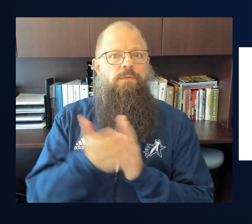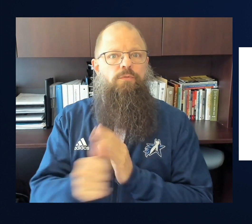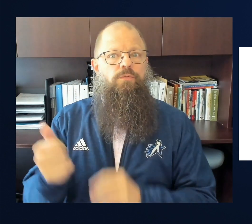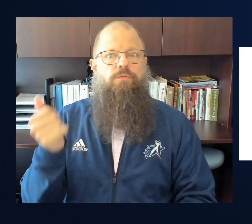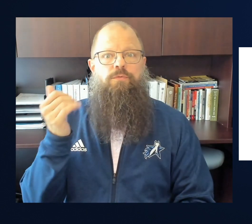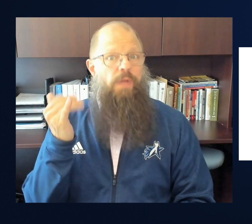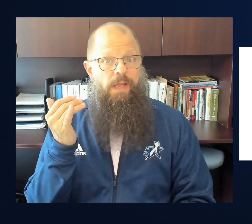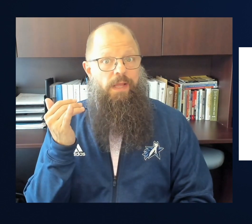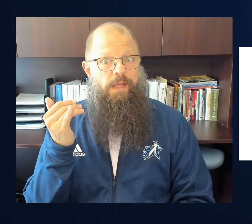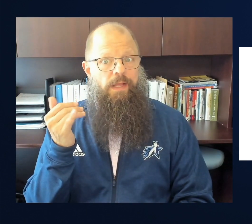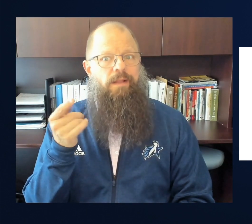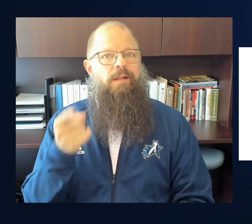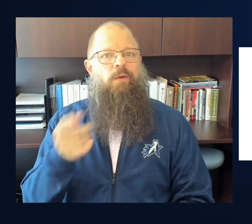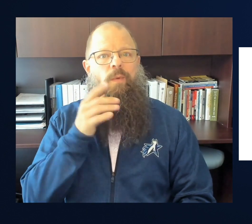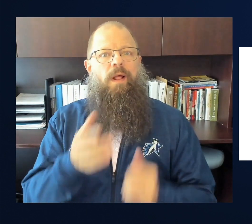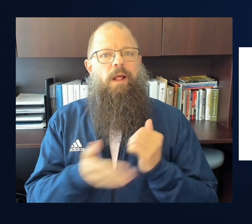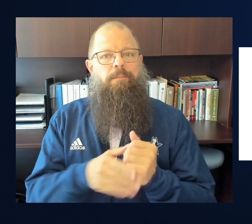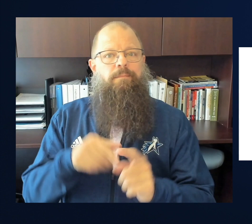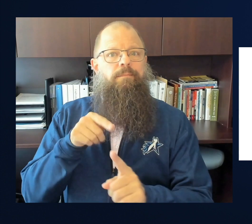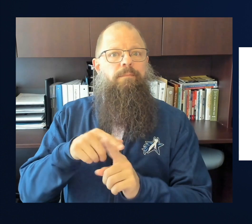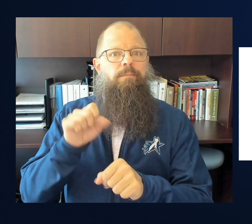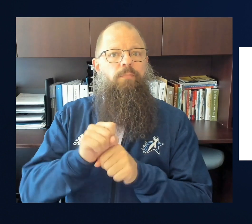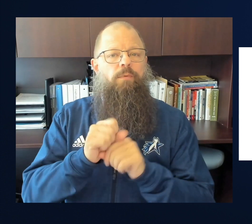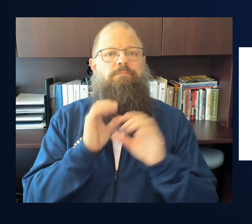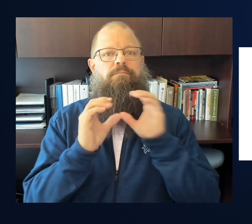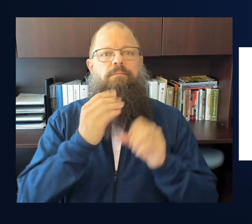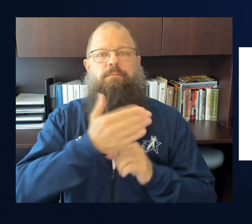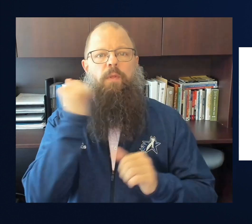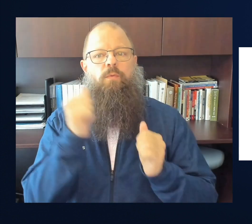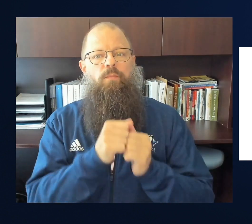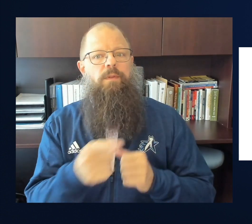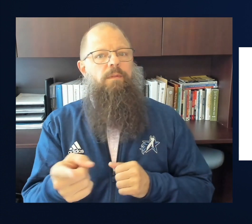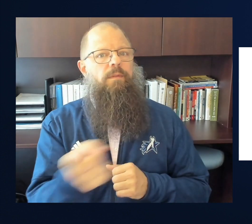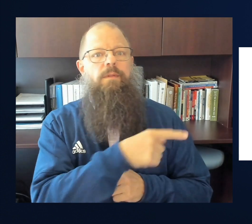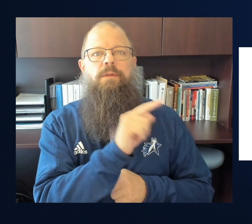will improve his presentation skills because it will help him communicate better with TSD